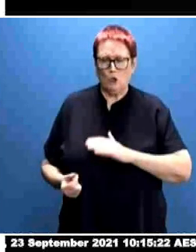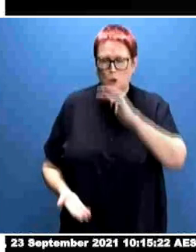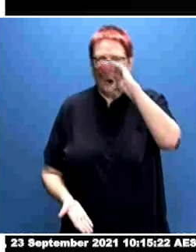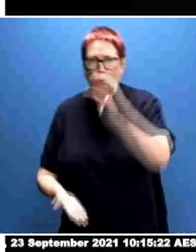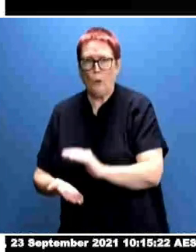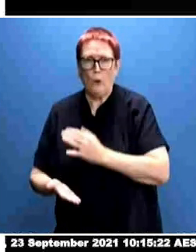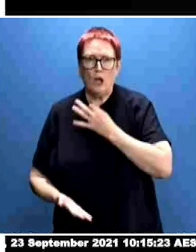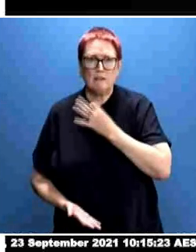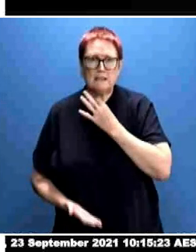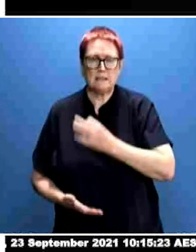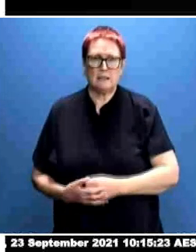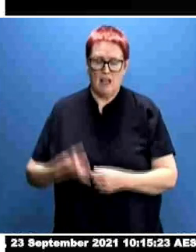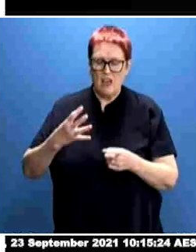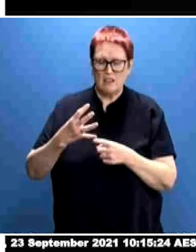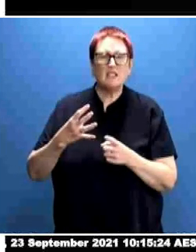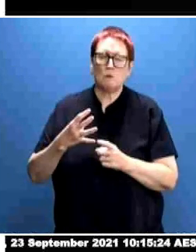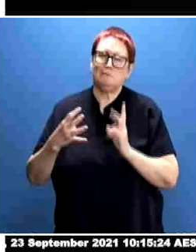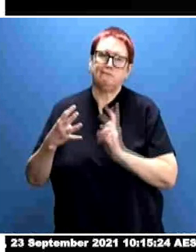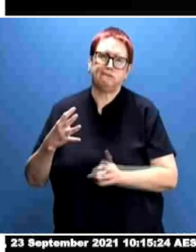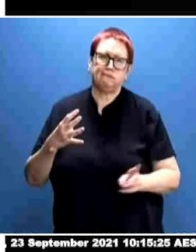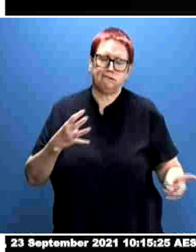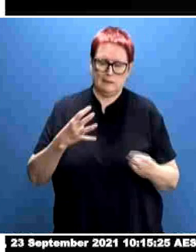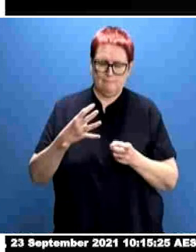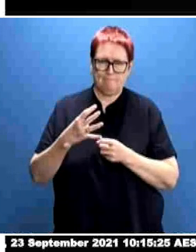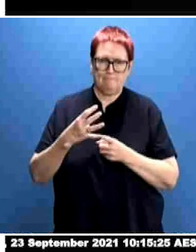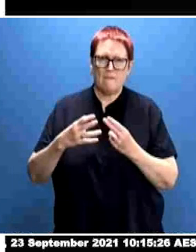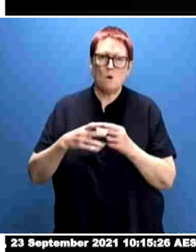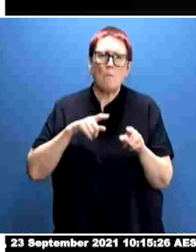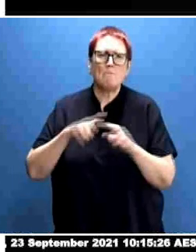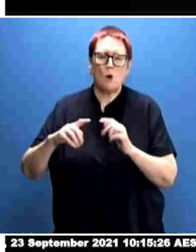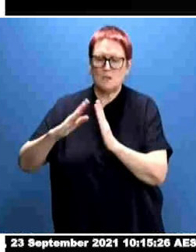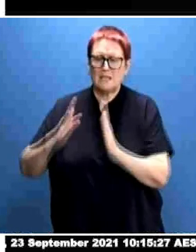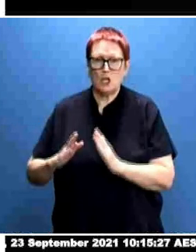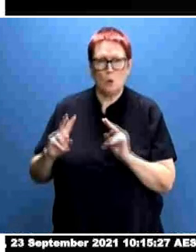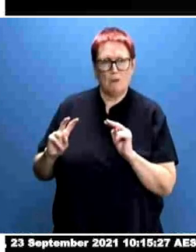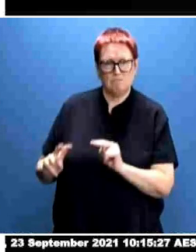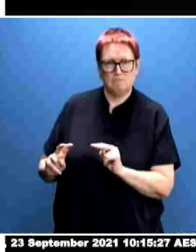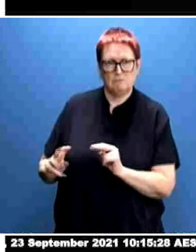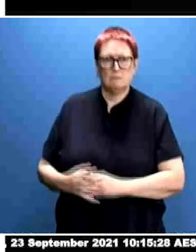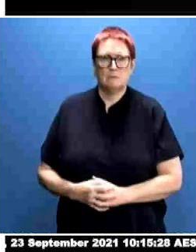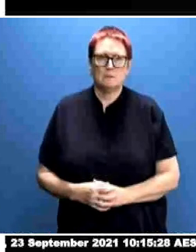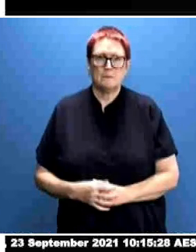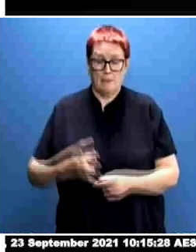And so this is the most common category for Secure Care services to fall under, and it would also be a category in which